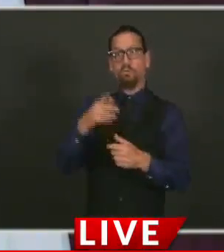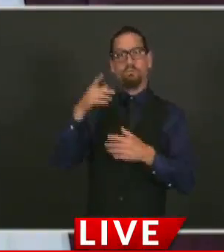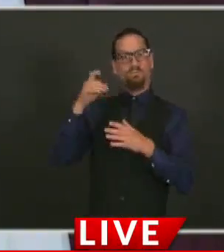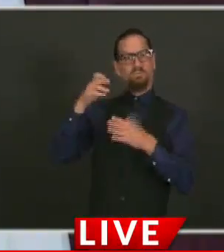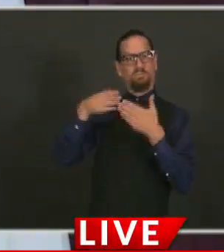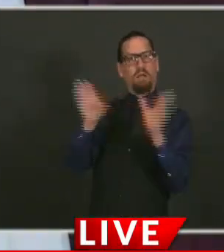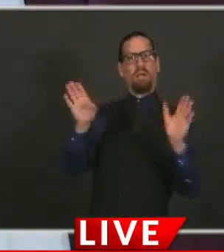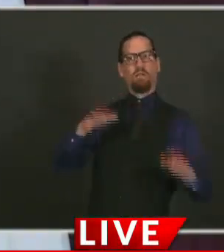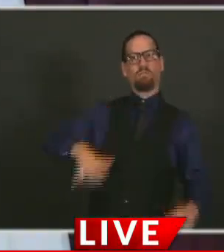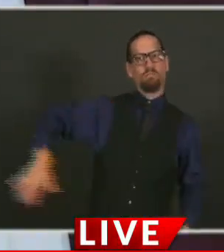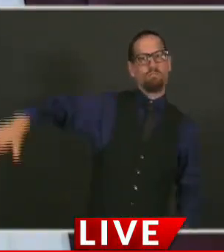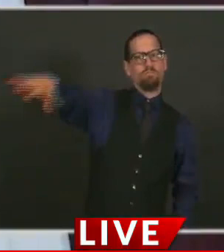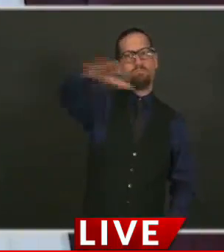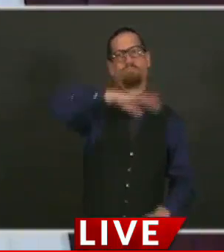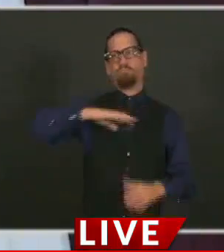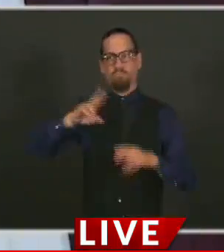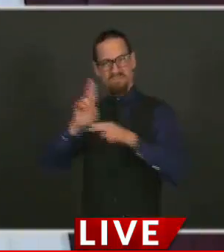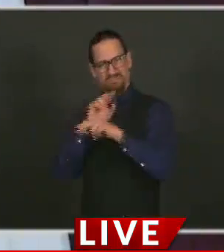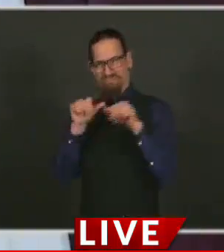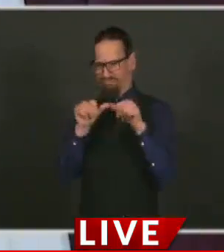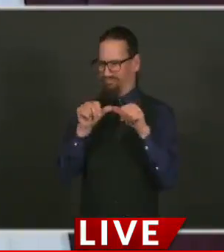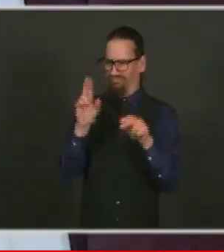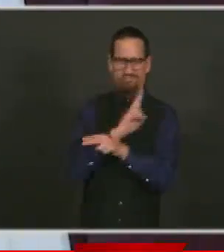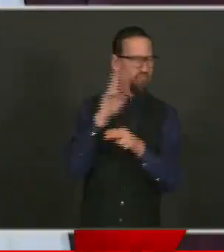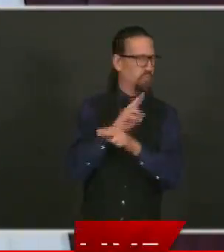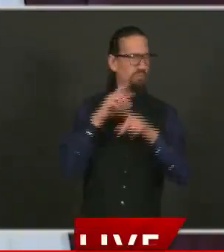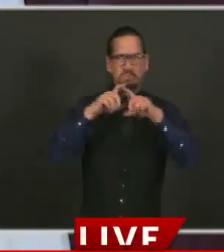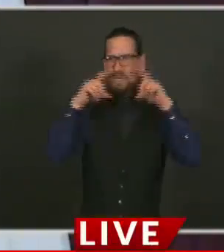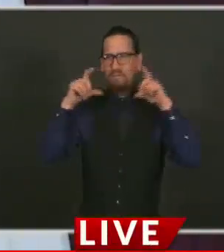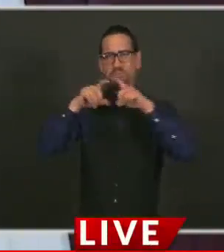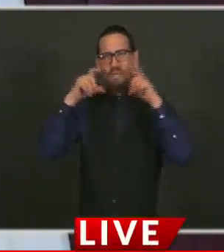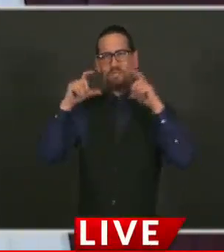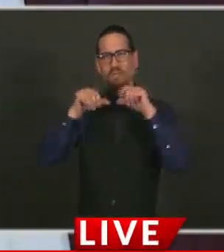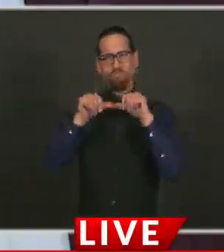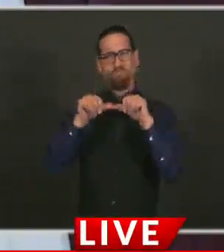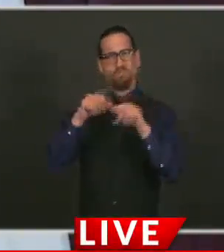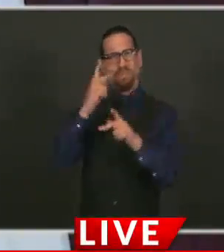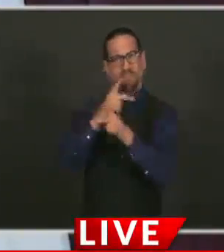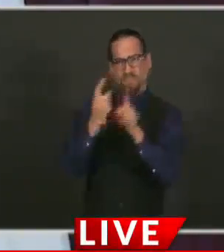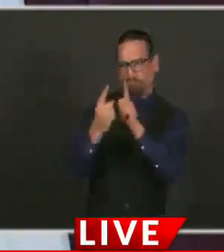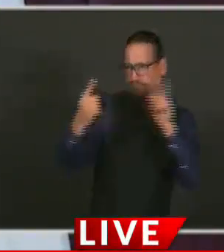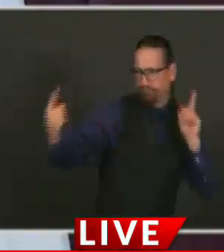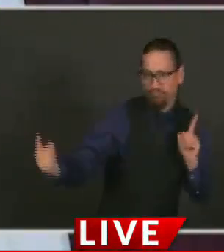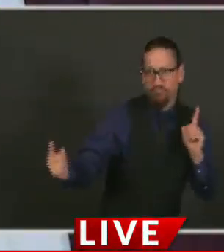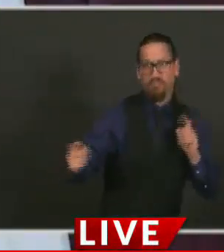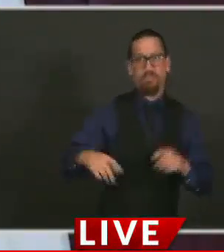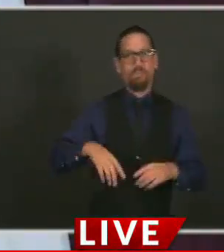WELL, FOLLOWING OUR FOCUS AND GUIDANCE, WHICH WAS OUT IN THE